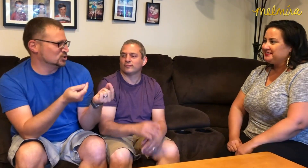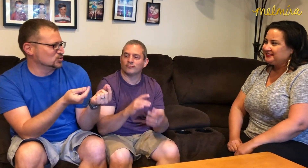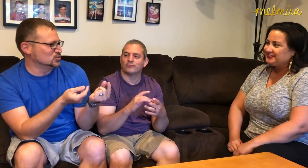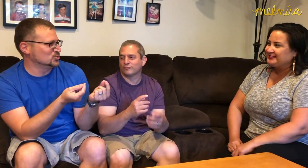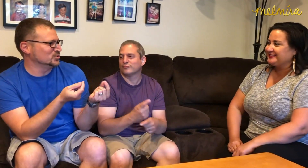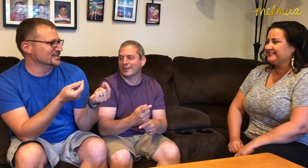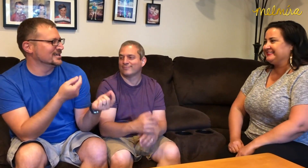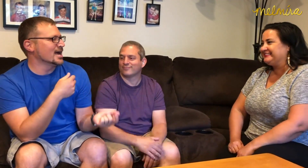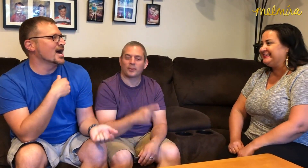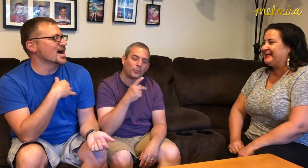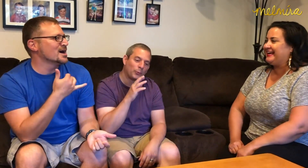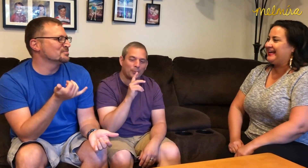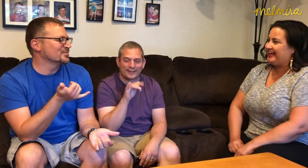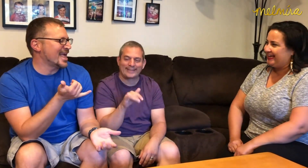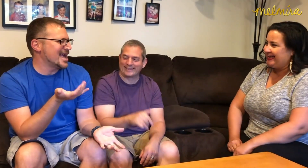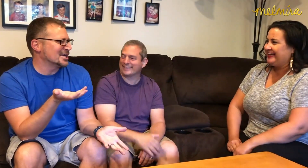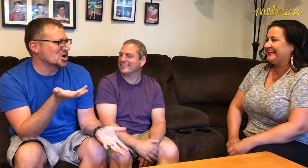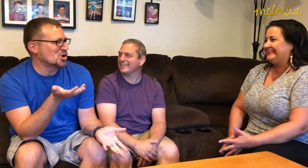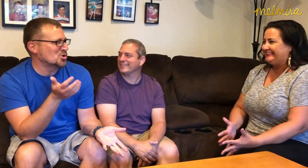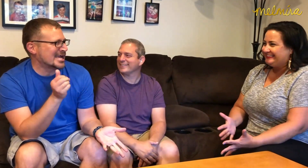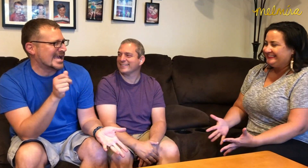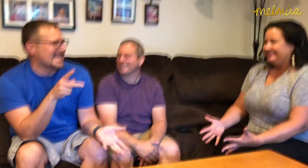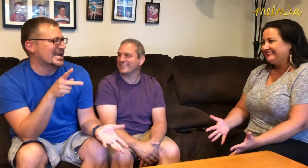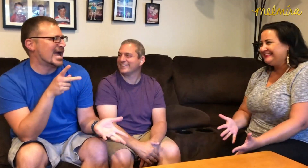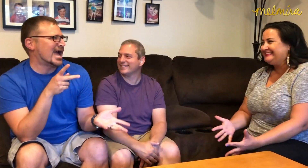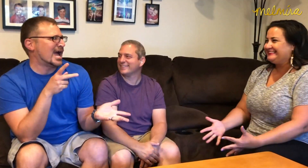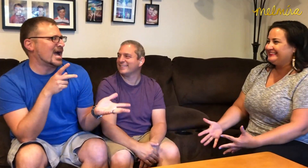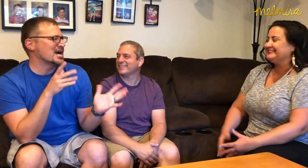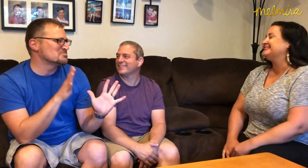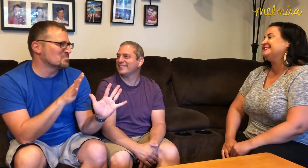what does she do about it? I was like, okay, umm,